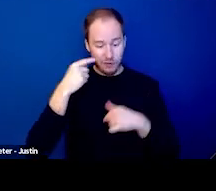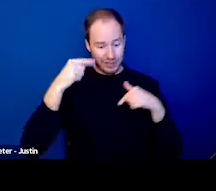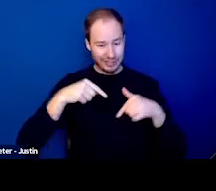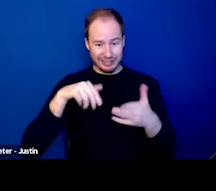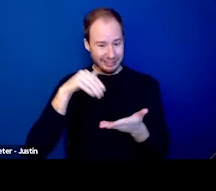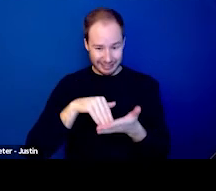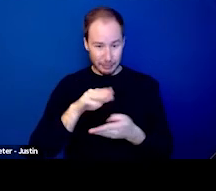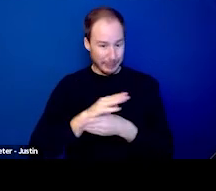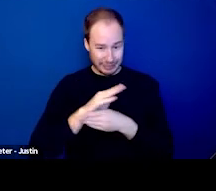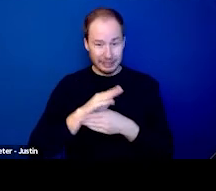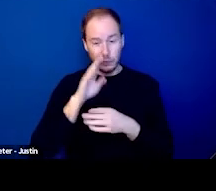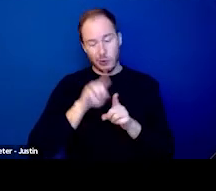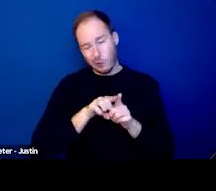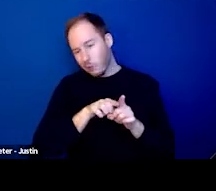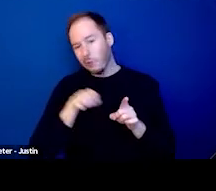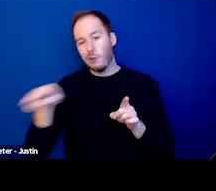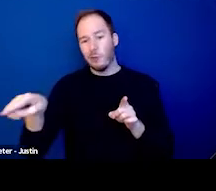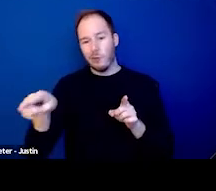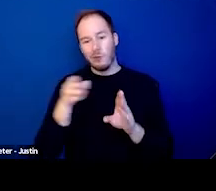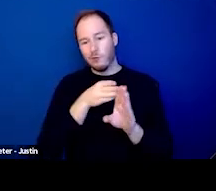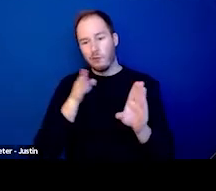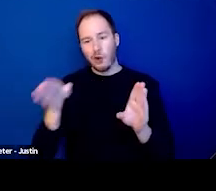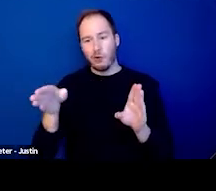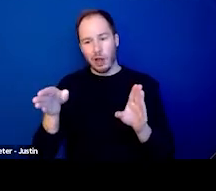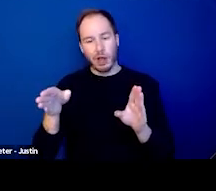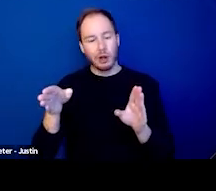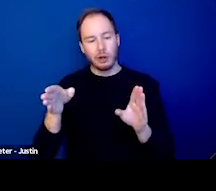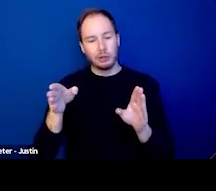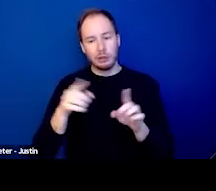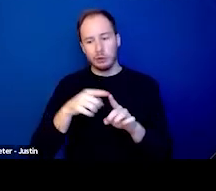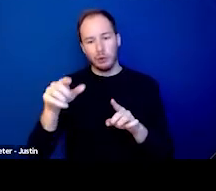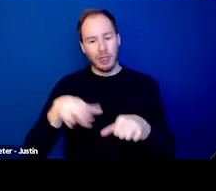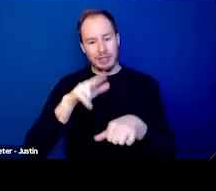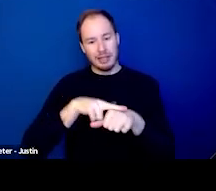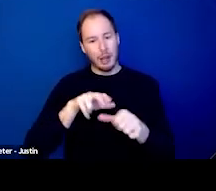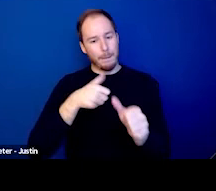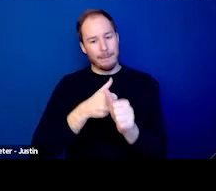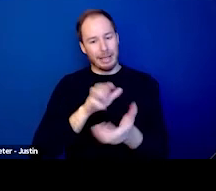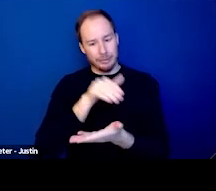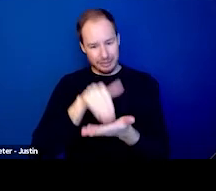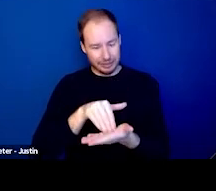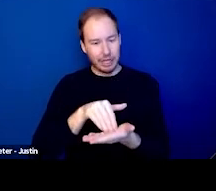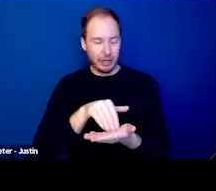that call immediately then reroutes to one of the national backup centers, which you heard John mention.